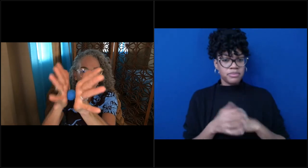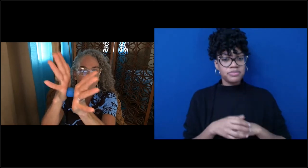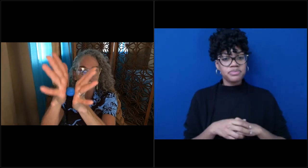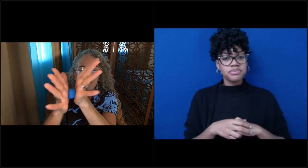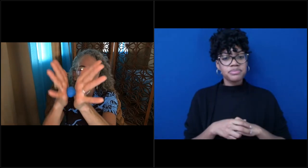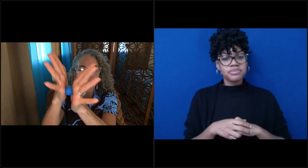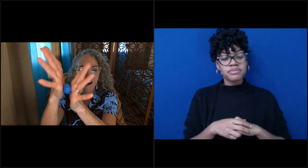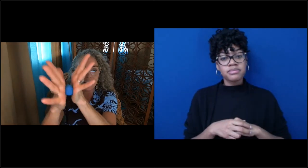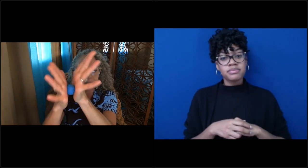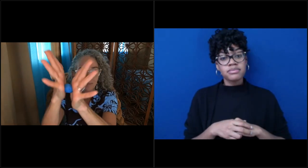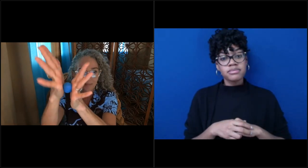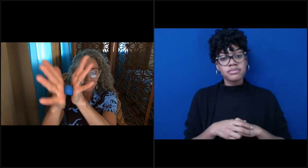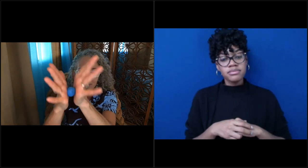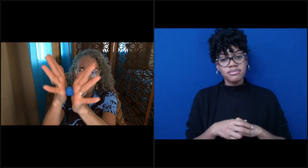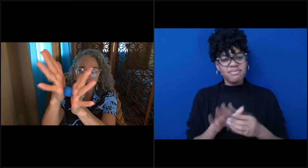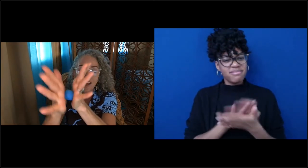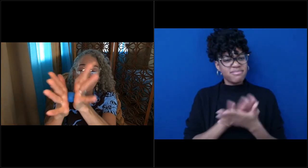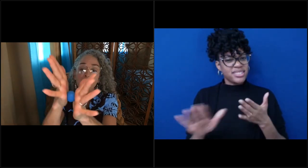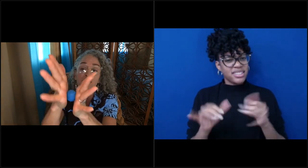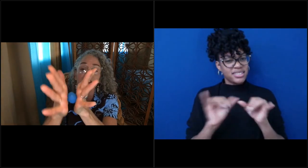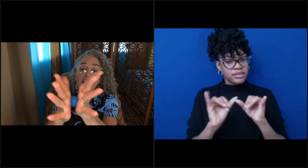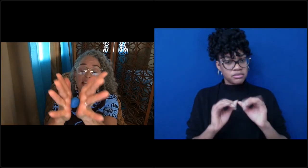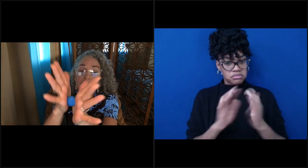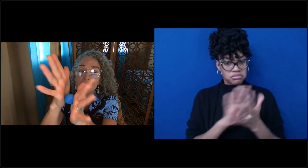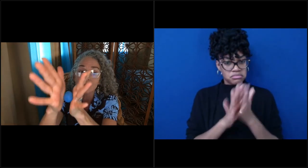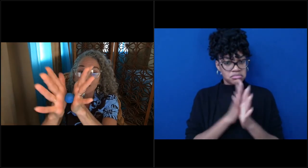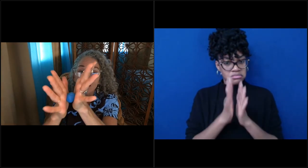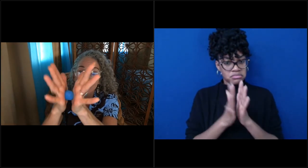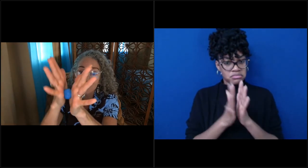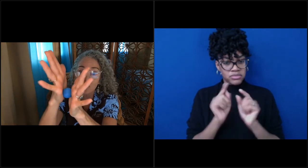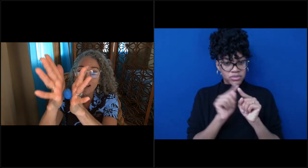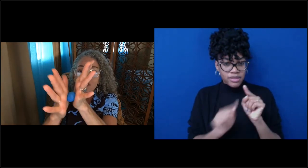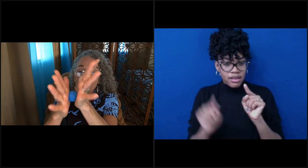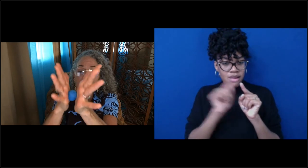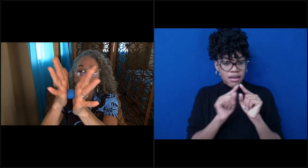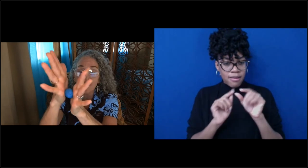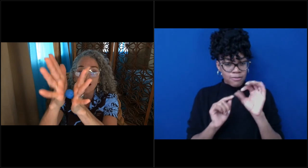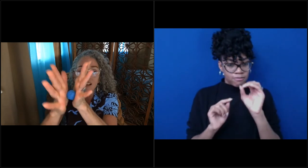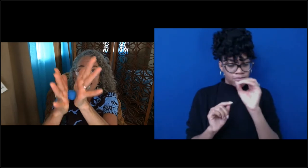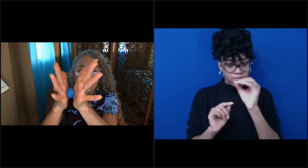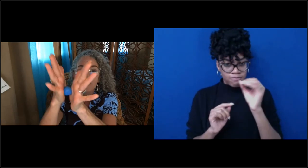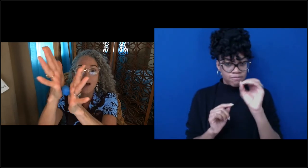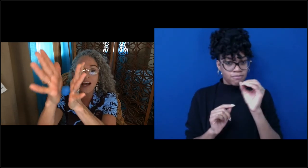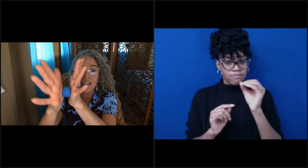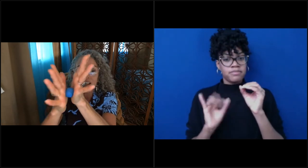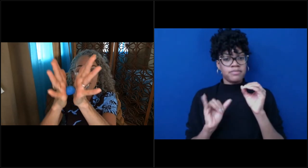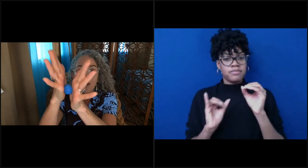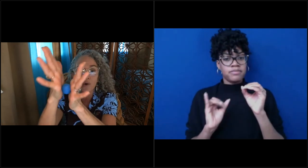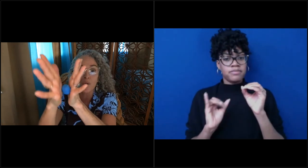Nice ball. Okay, so this is going to be the body of our coral polyp.